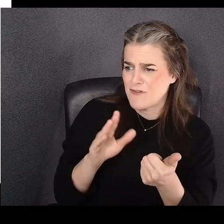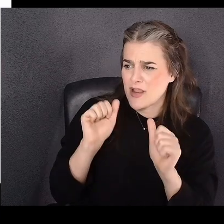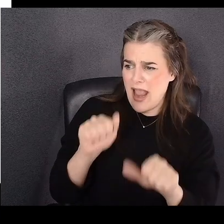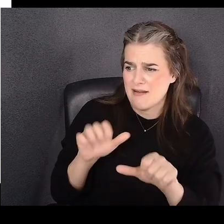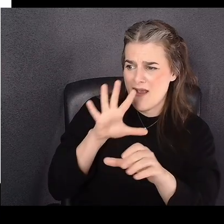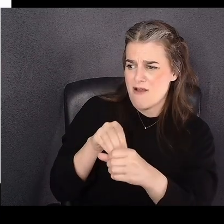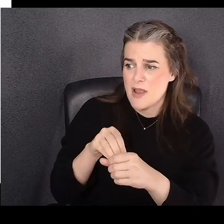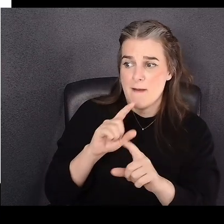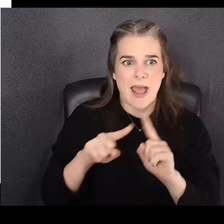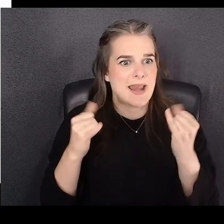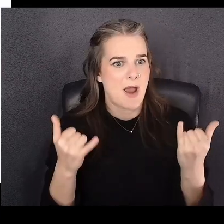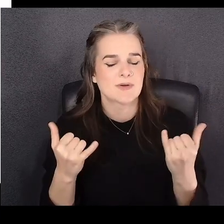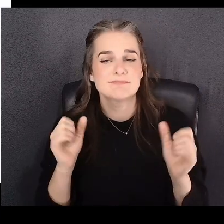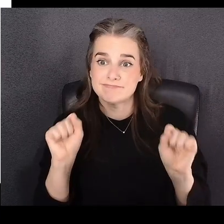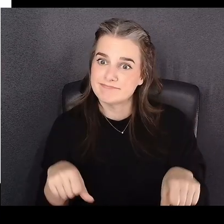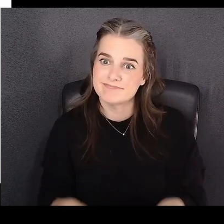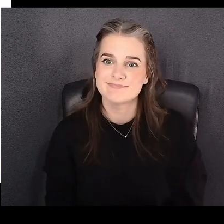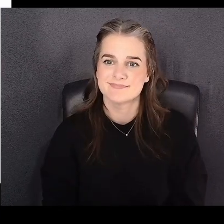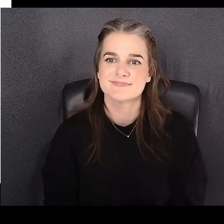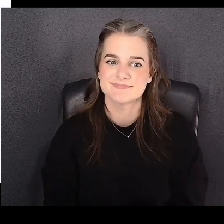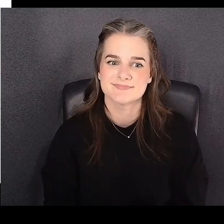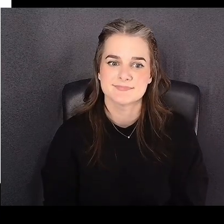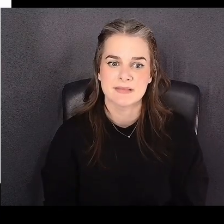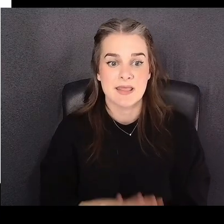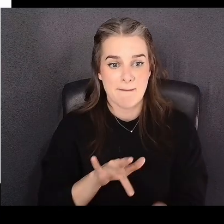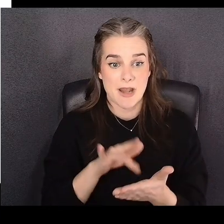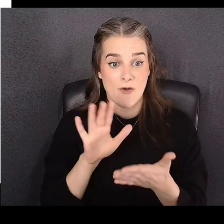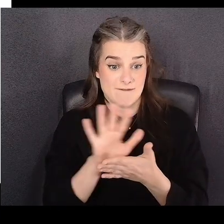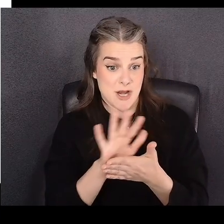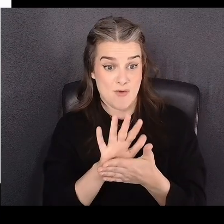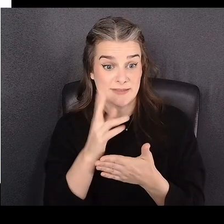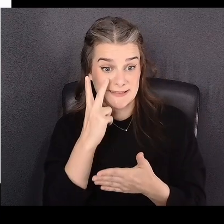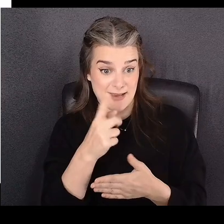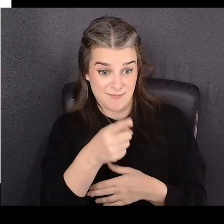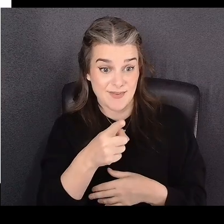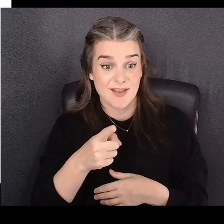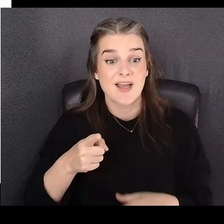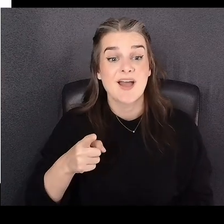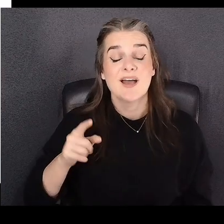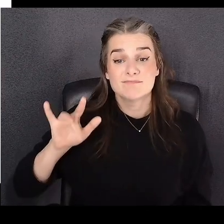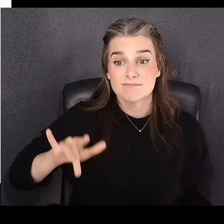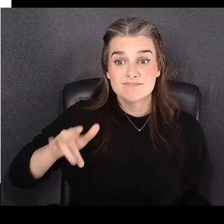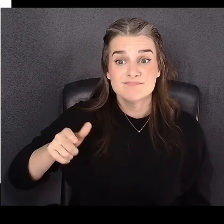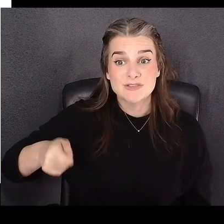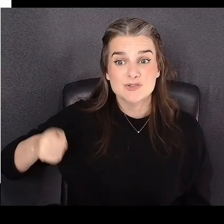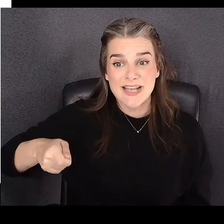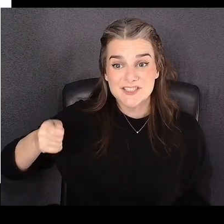The middle video, if you see, is also switch activated. Sorry, the leaf blower was also switch activated,